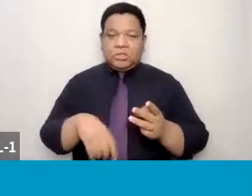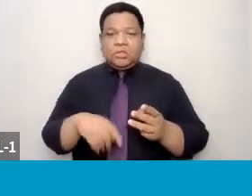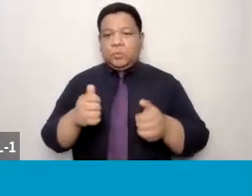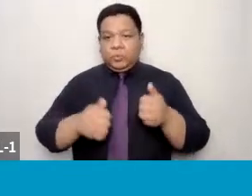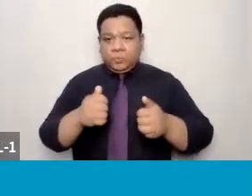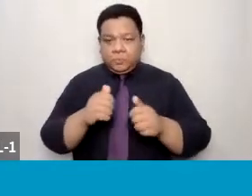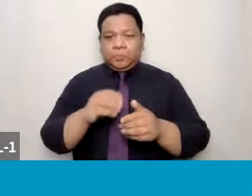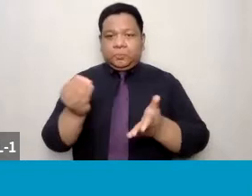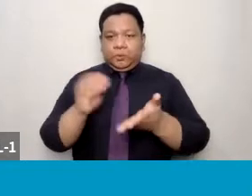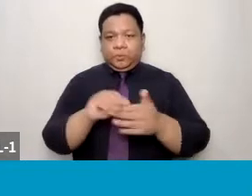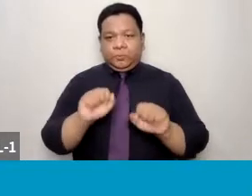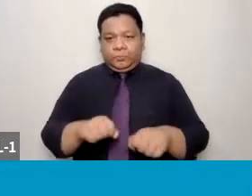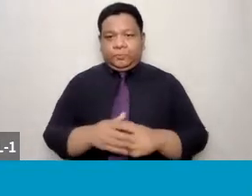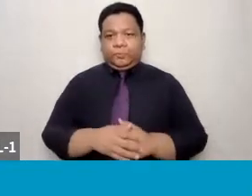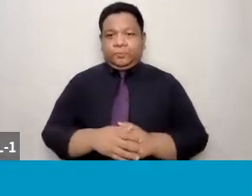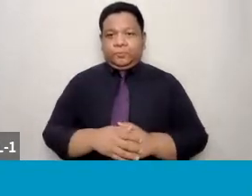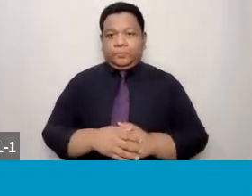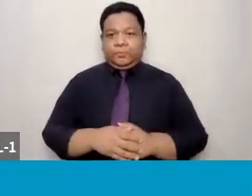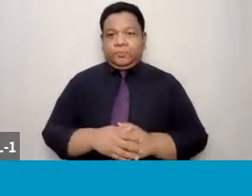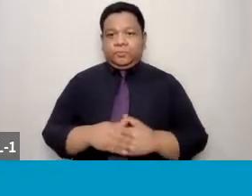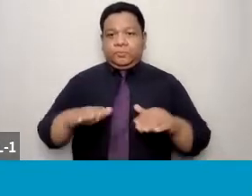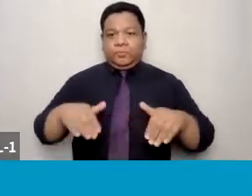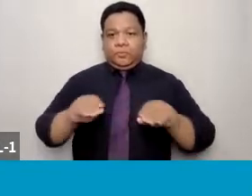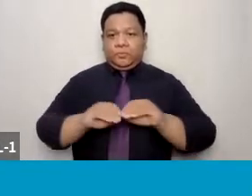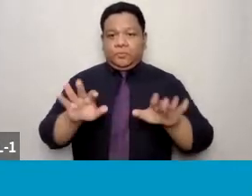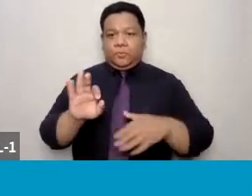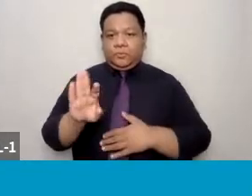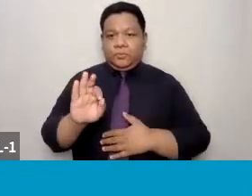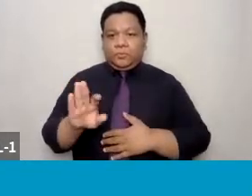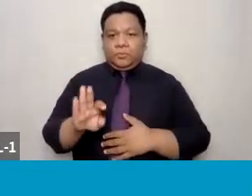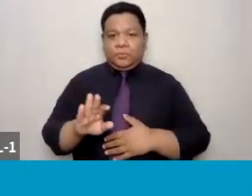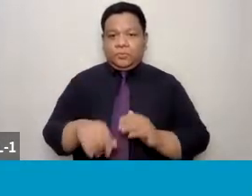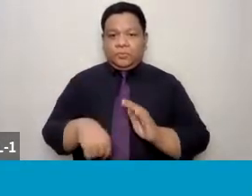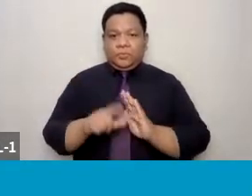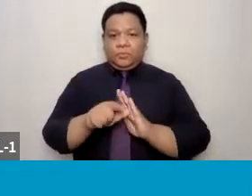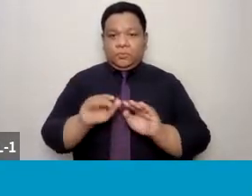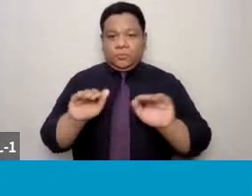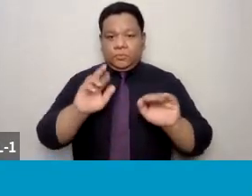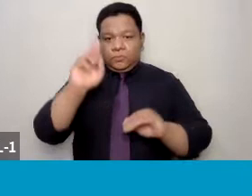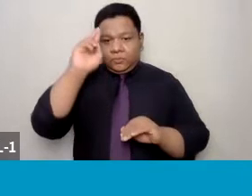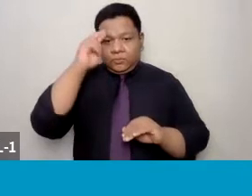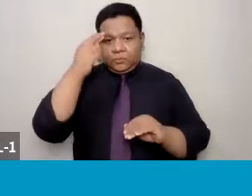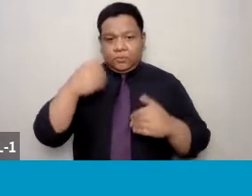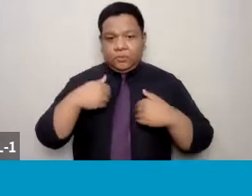We are not yet live on Facebook so I’ll just announce my Facebook reminders.